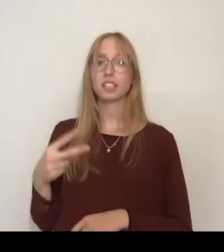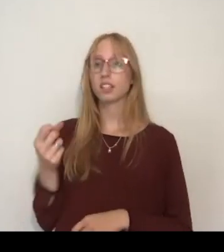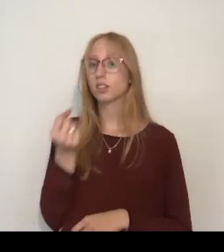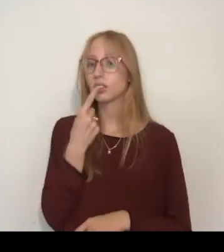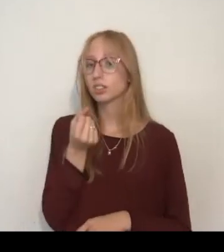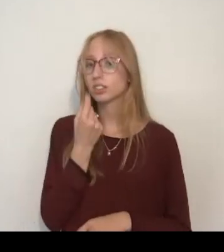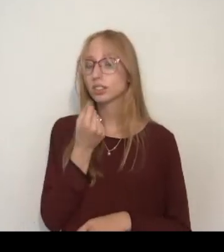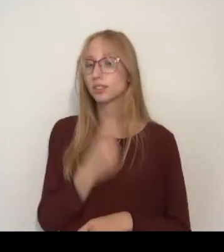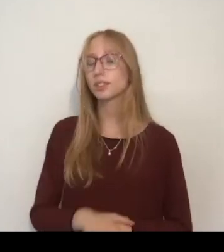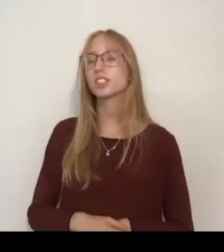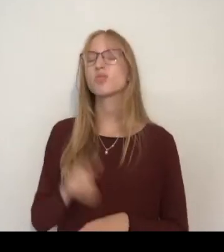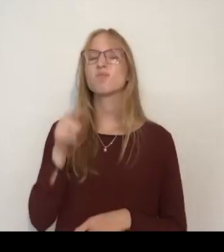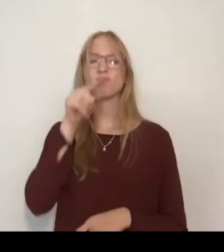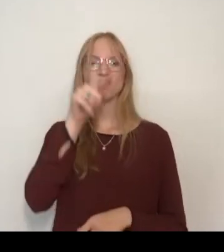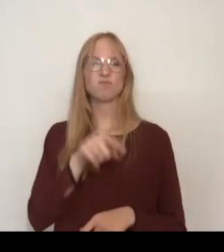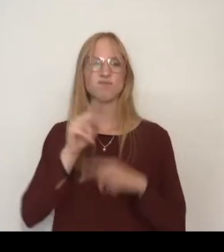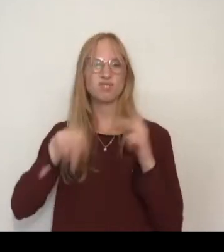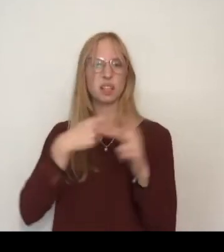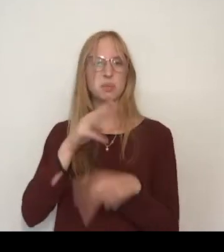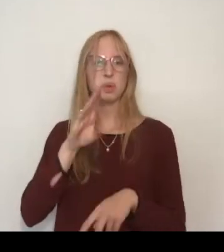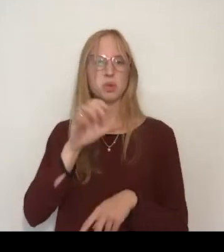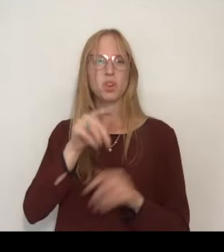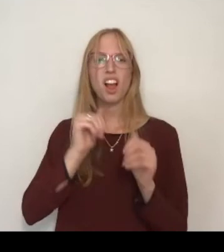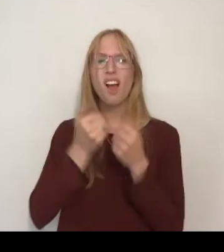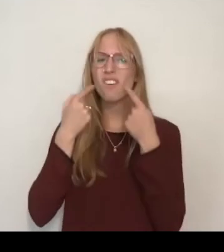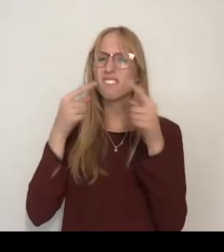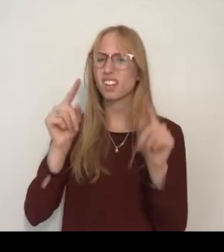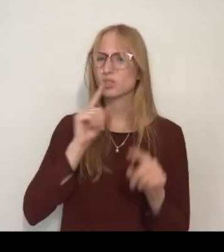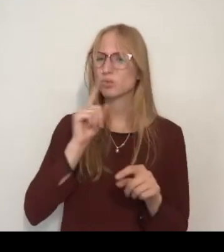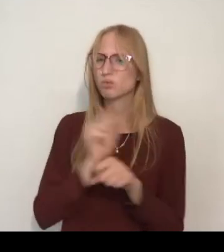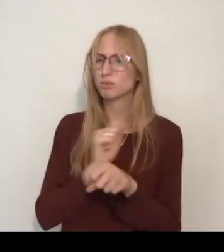70% reported using condoms and second, oral contraceptives.